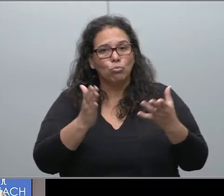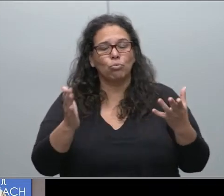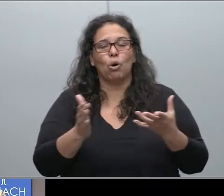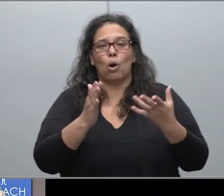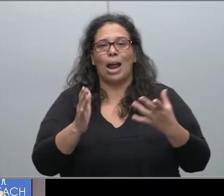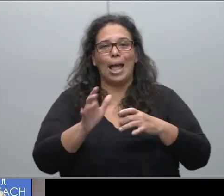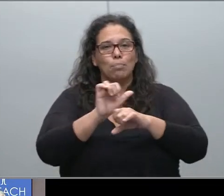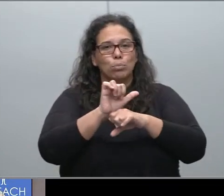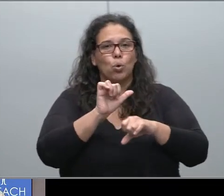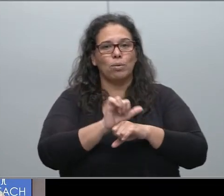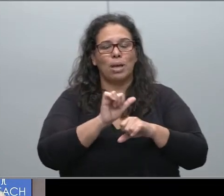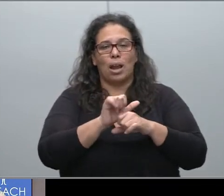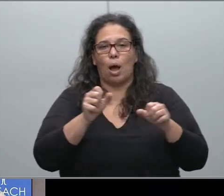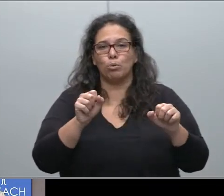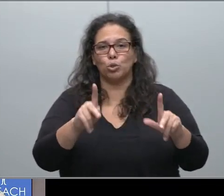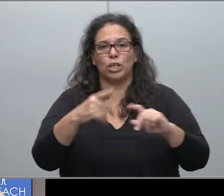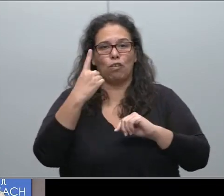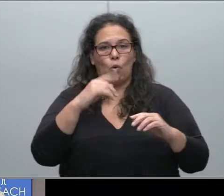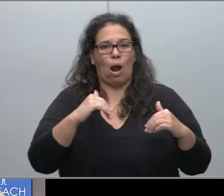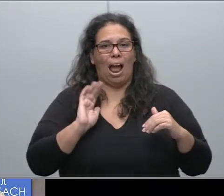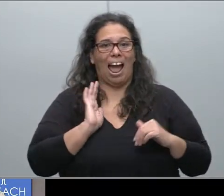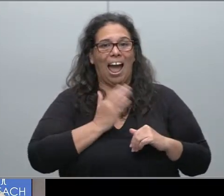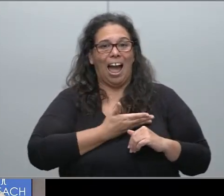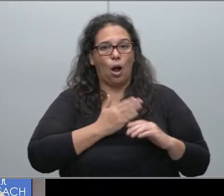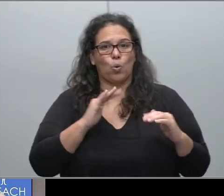to sign your name to do a living trust."